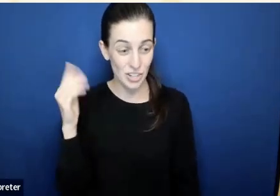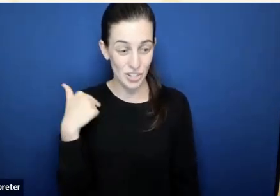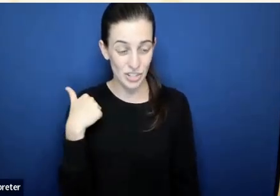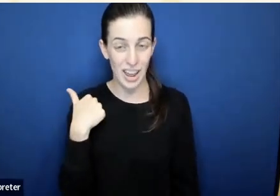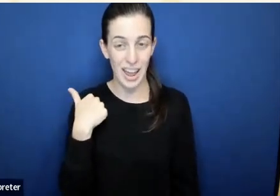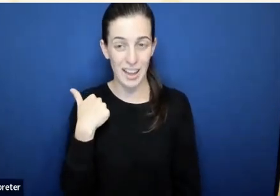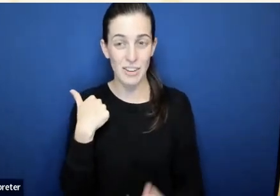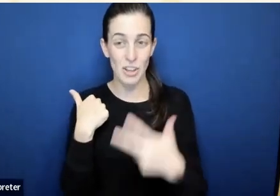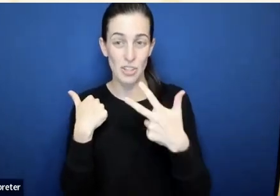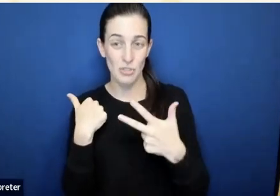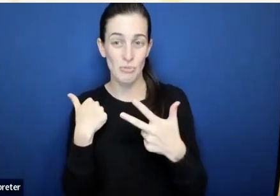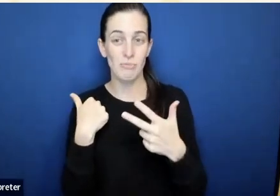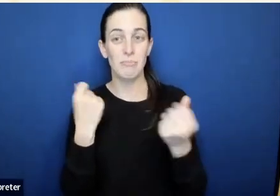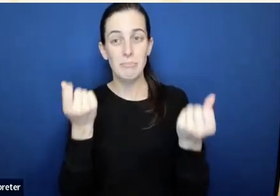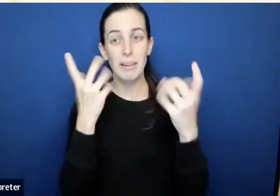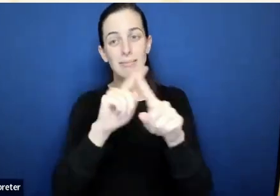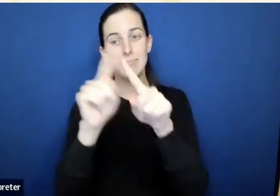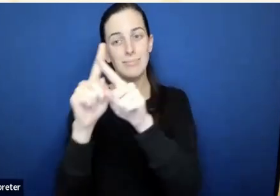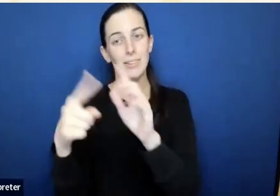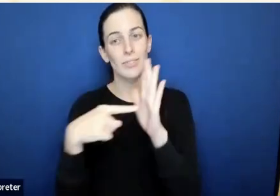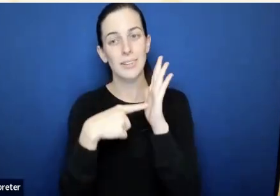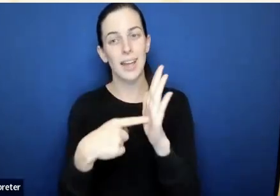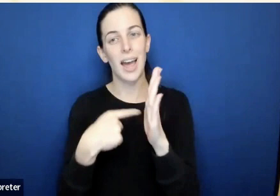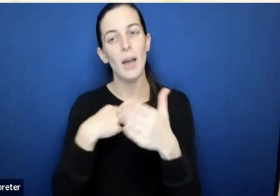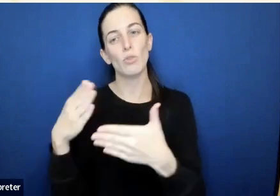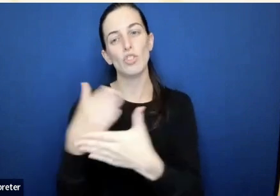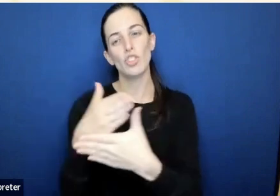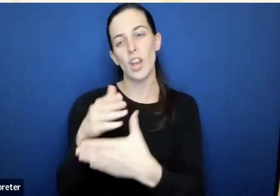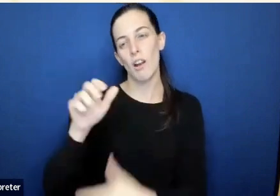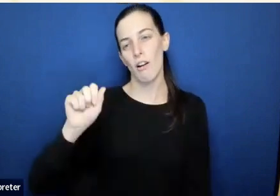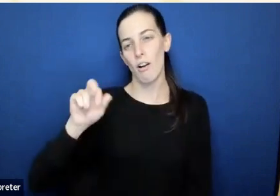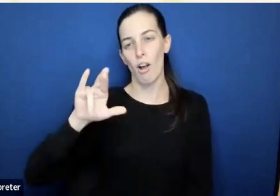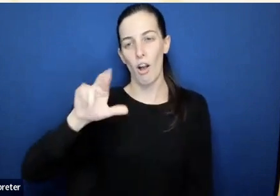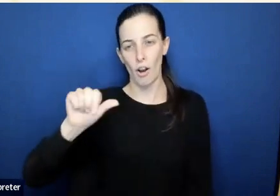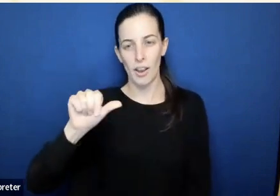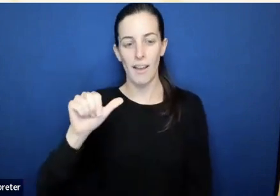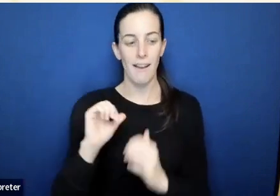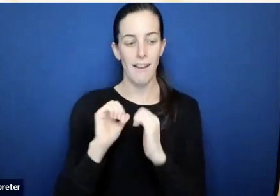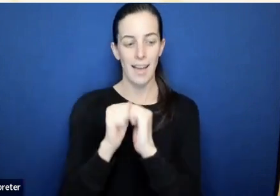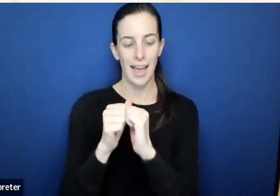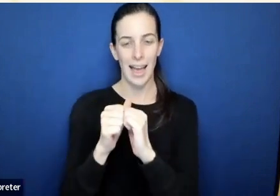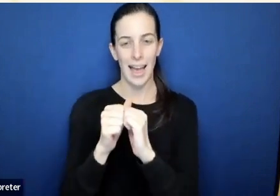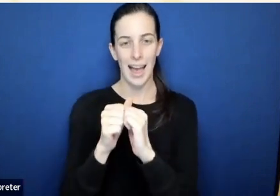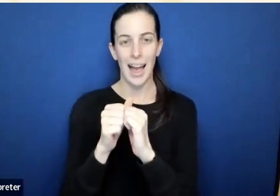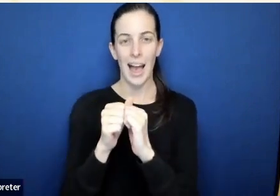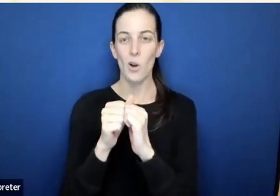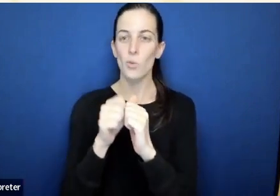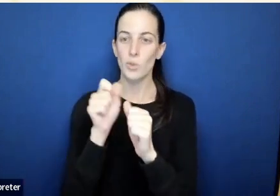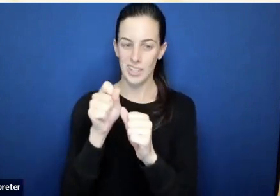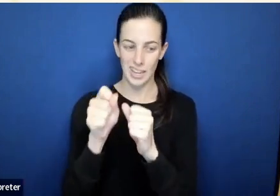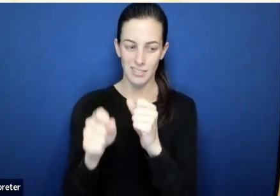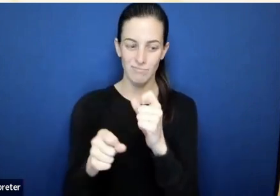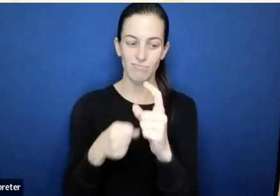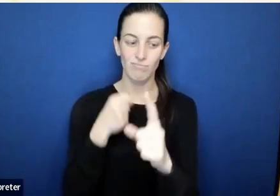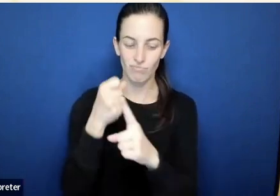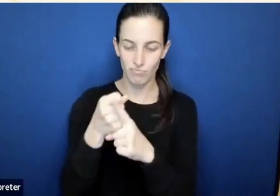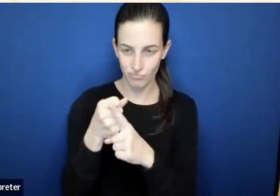I will share how misuse of ARIA creates hurdles for users and how you can remove those hurdles by using correct ARIA,